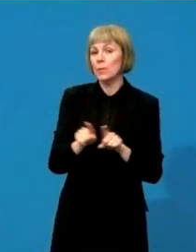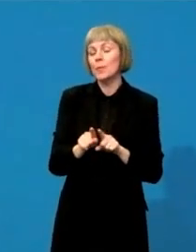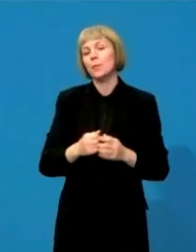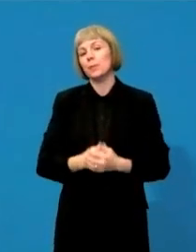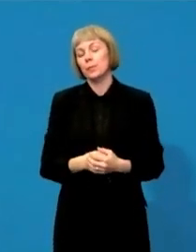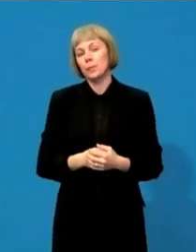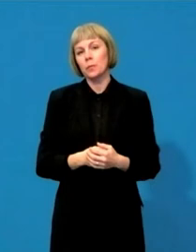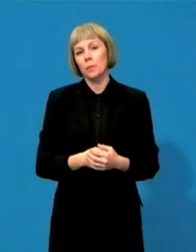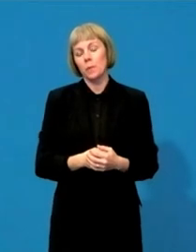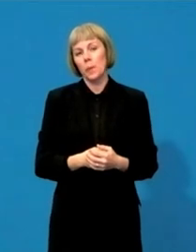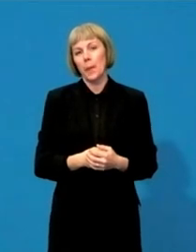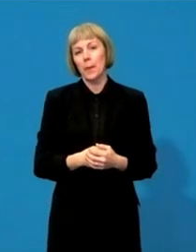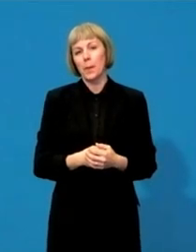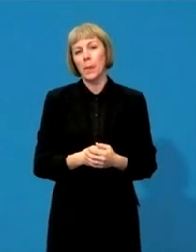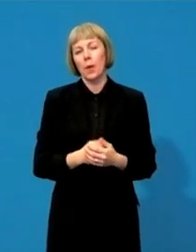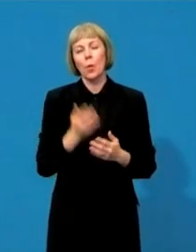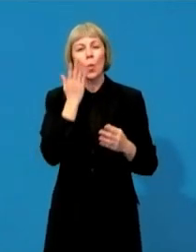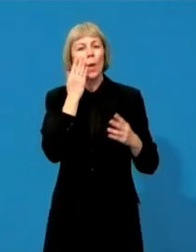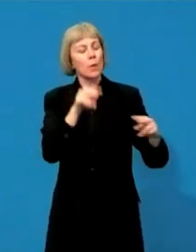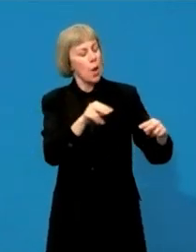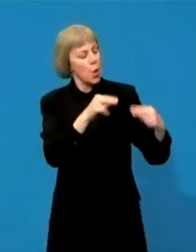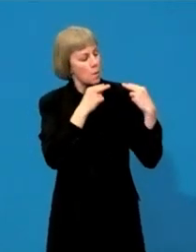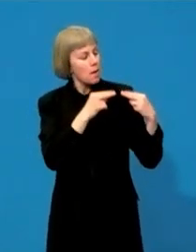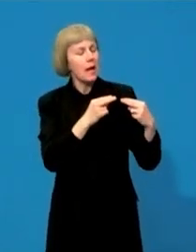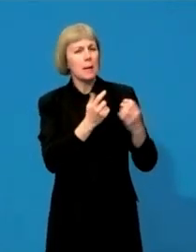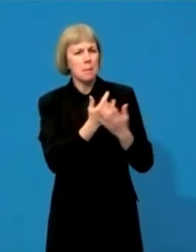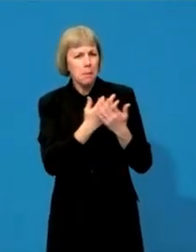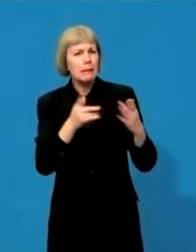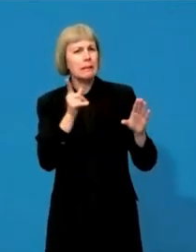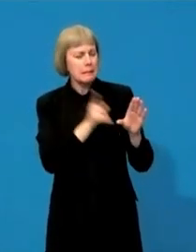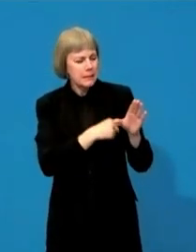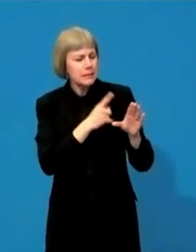Looking at those years and where we are today, why - what's your thinking around why